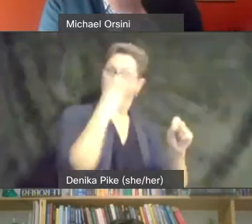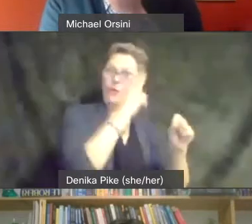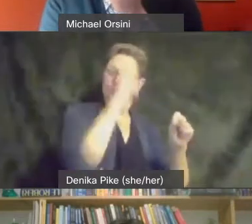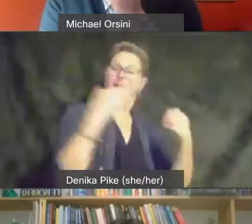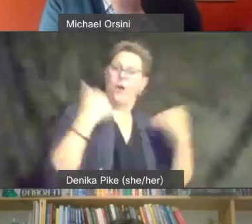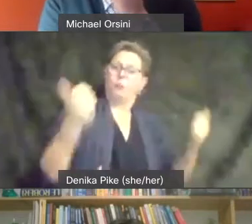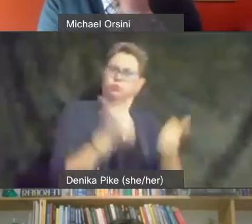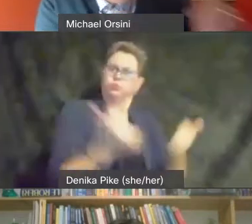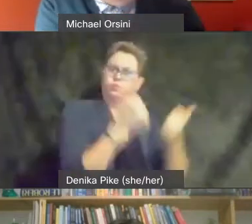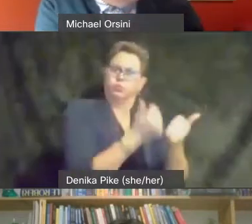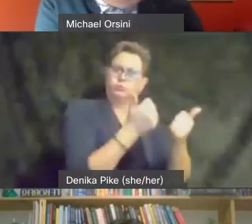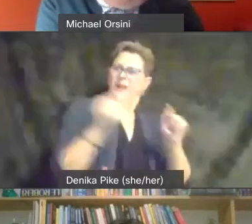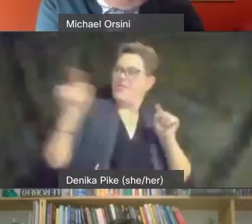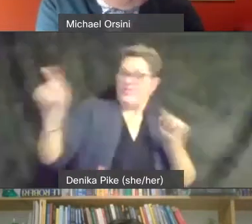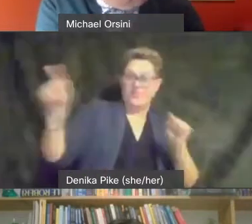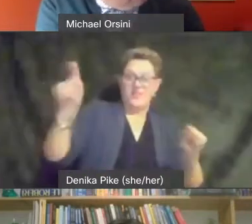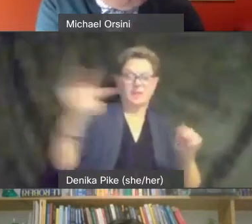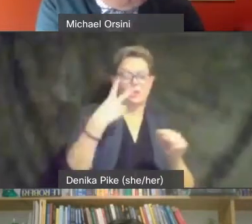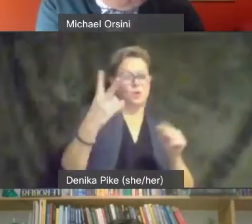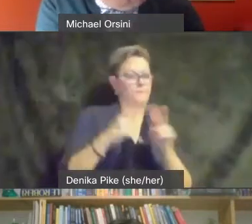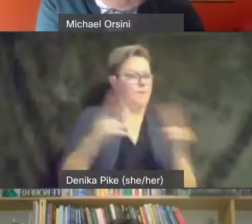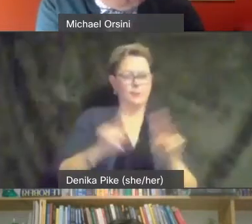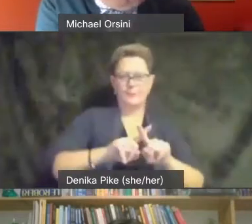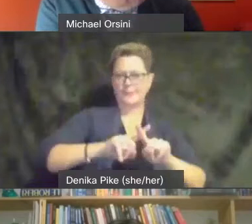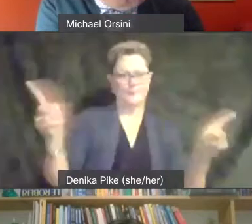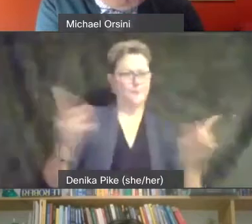Those will be vastly different outcomes. So, even when we talk about.